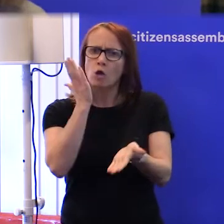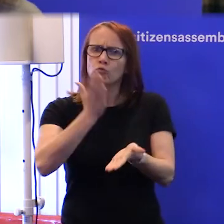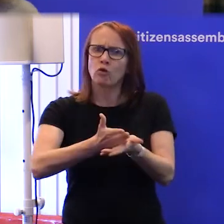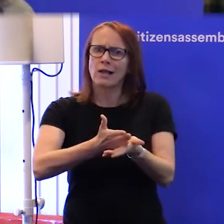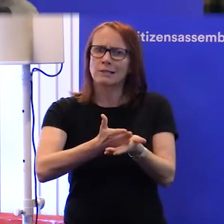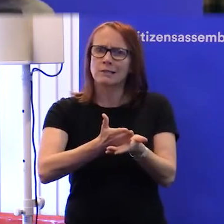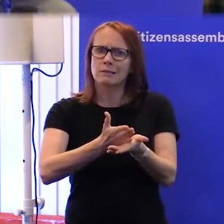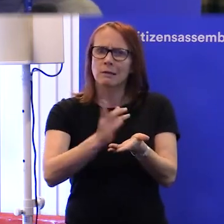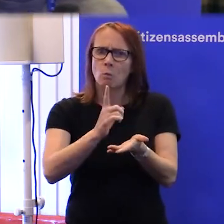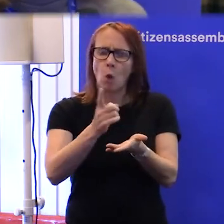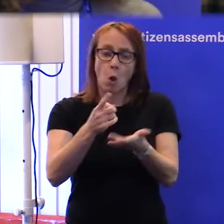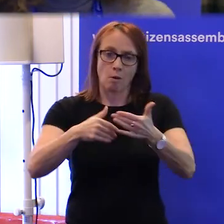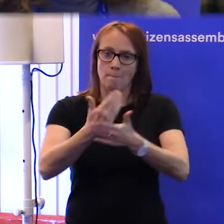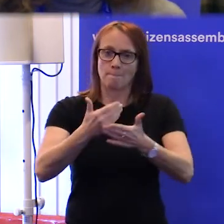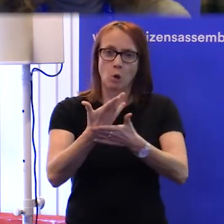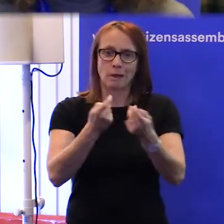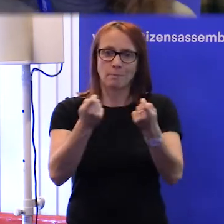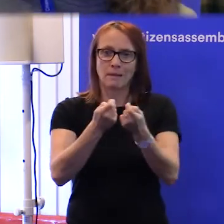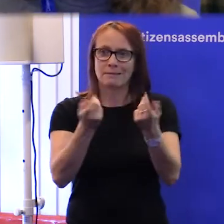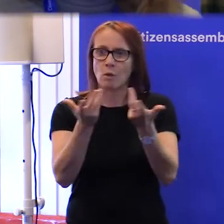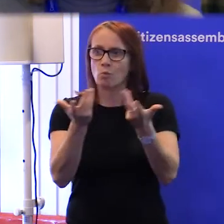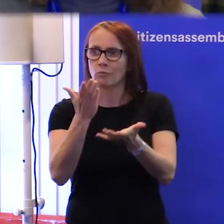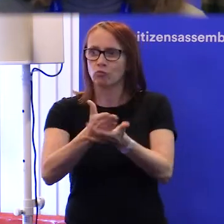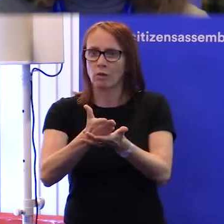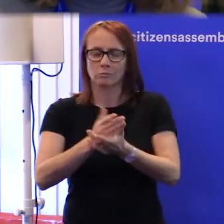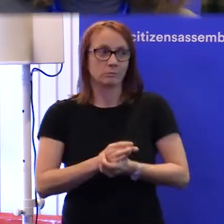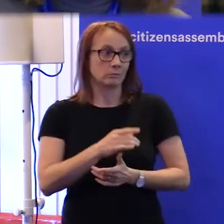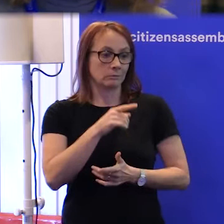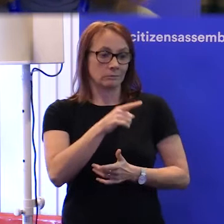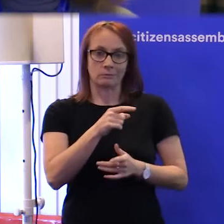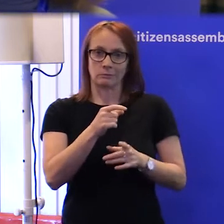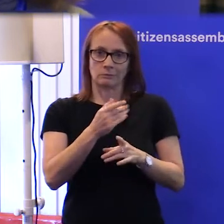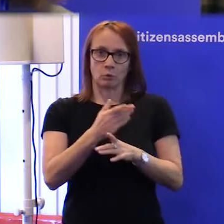Account Director with 3x1 who are the public relations company who provide